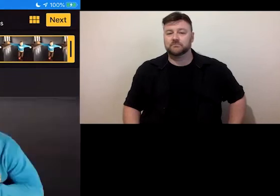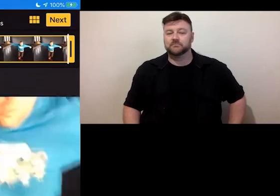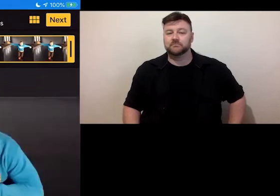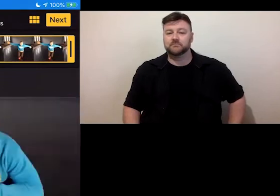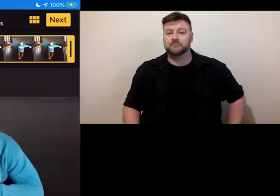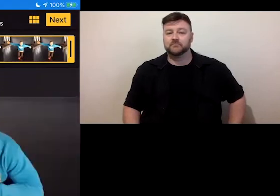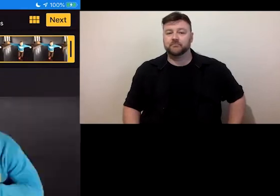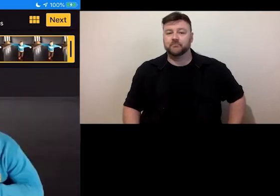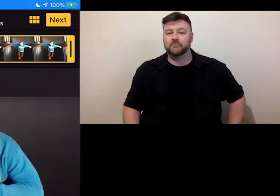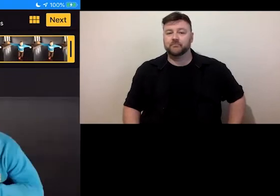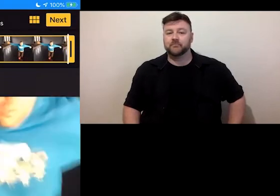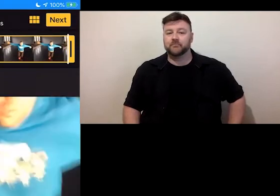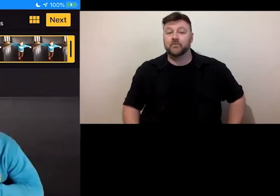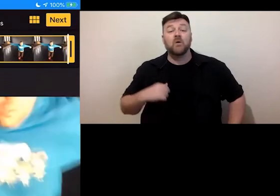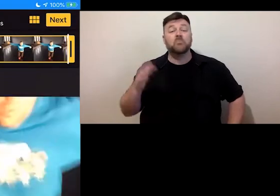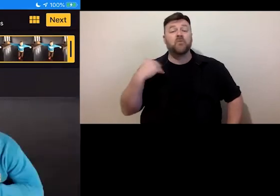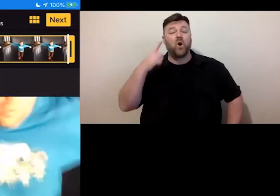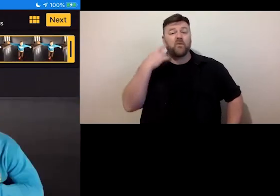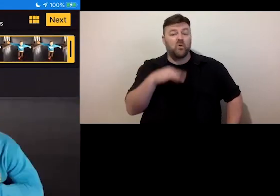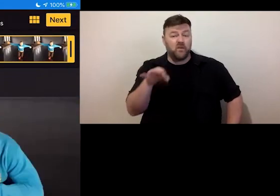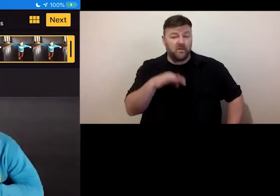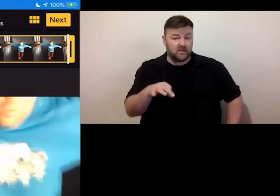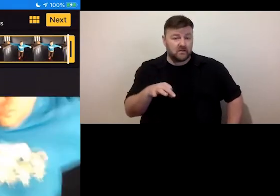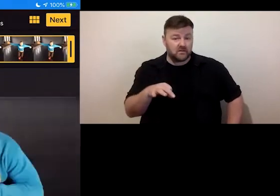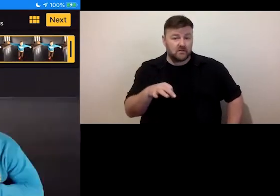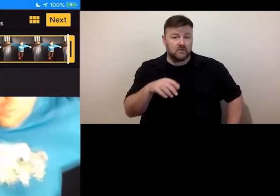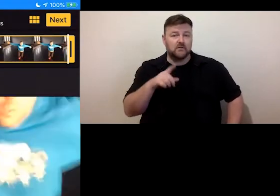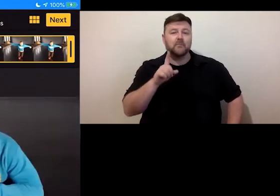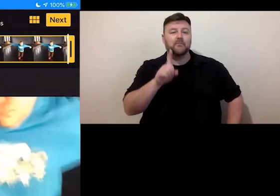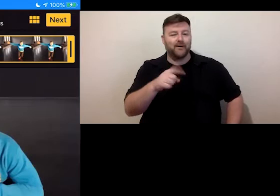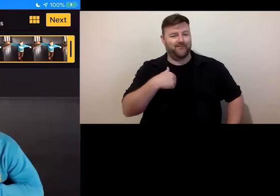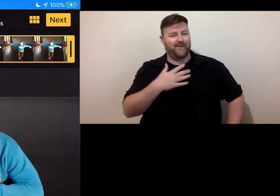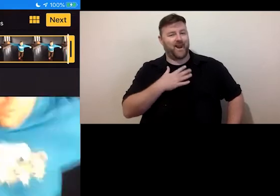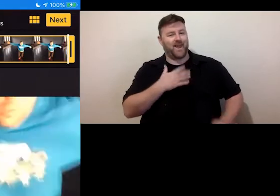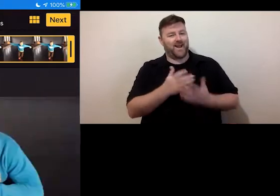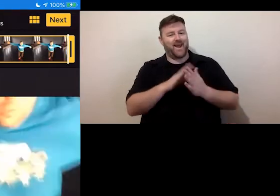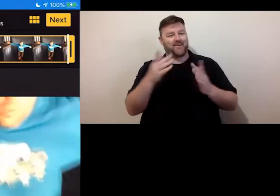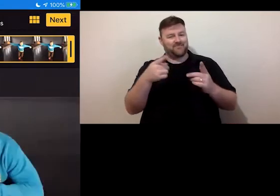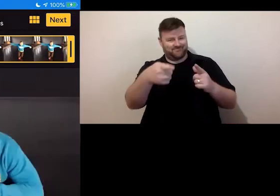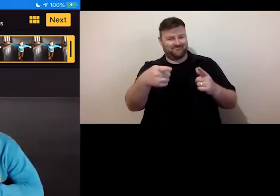this was anything, and maybe it's still not anything, but I do like the play of those colours.